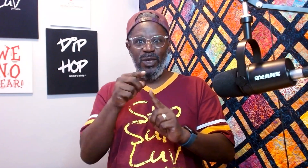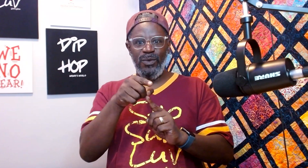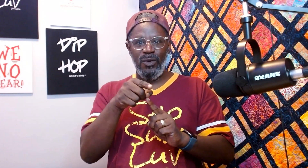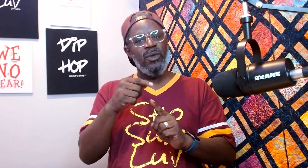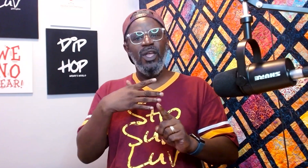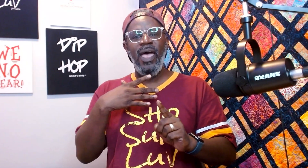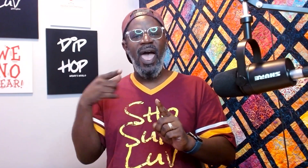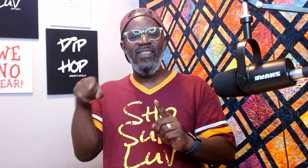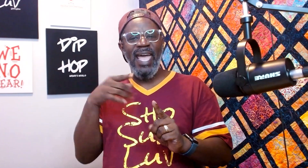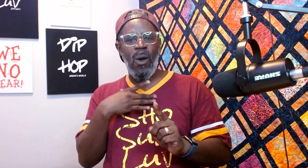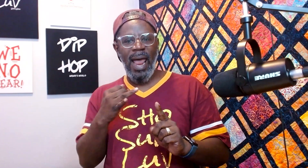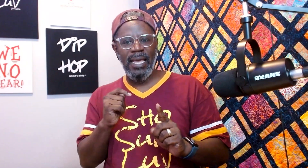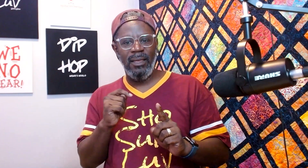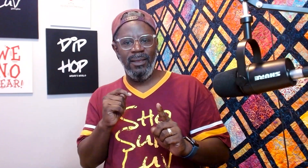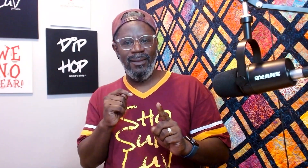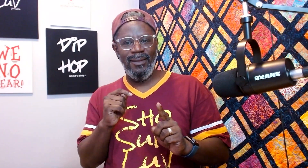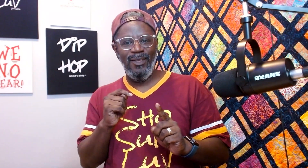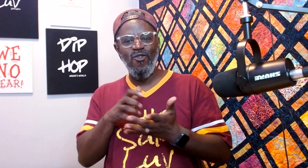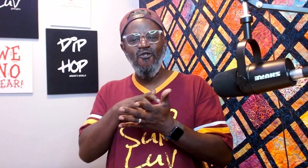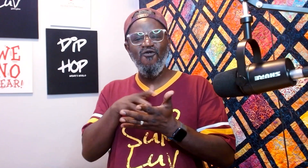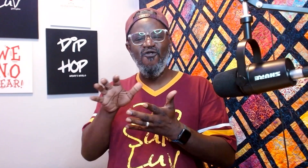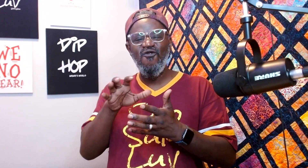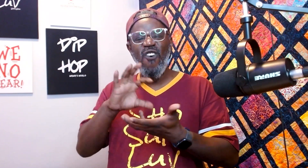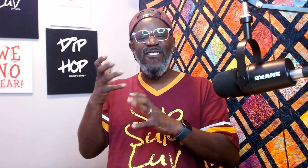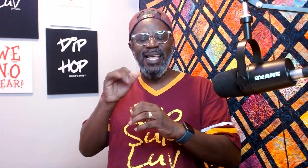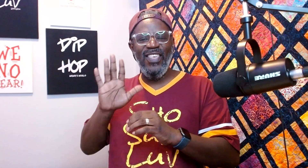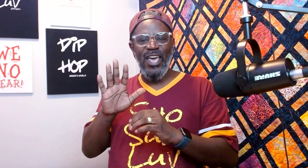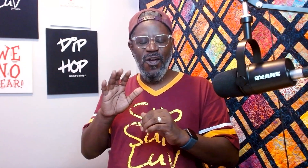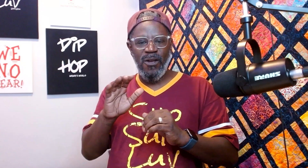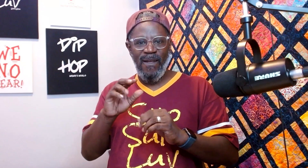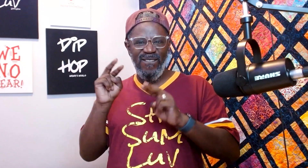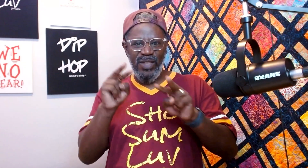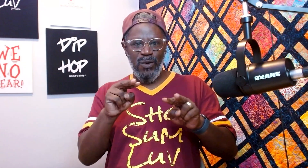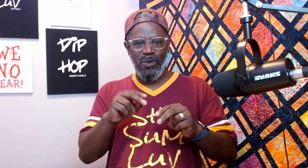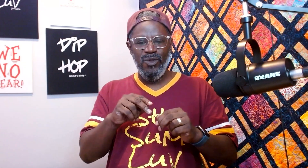view of you, and they don't like it. You're ruffling their view.